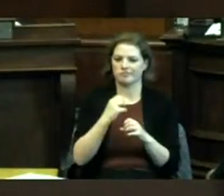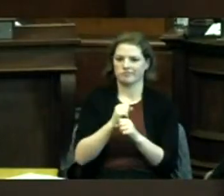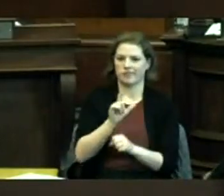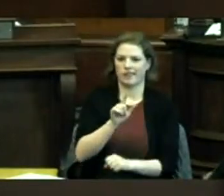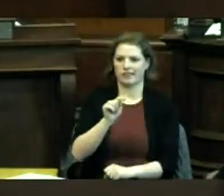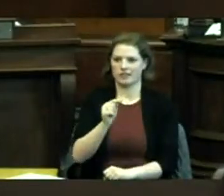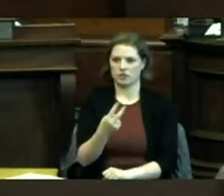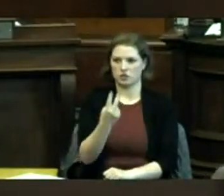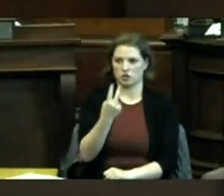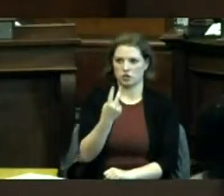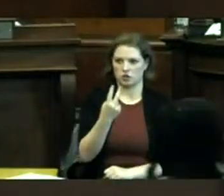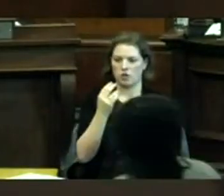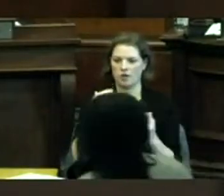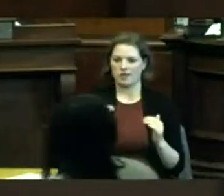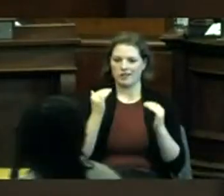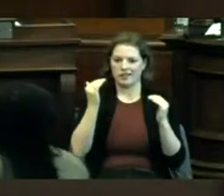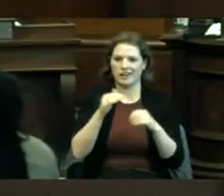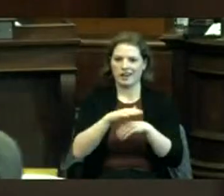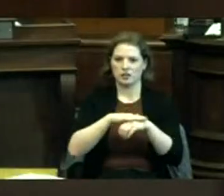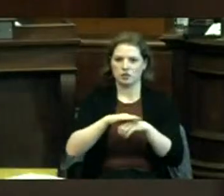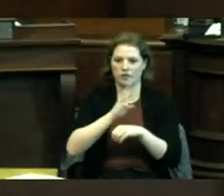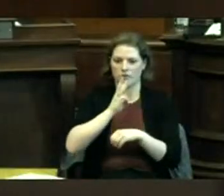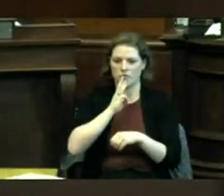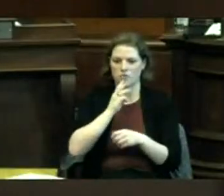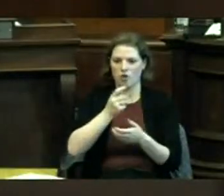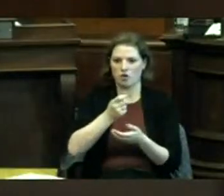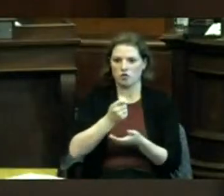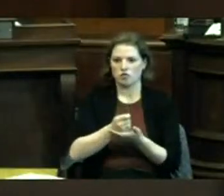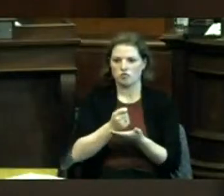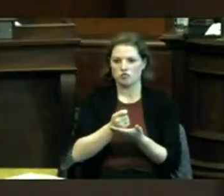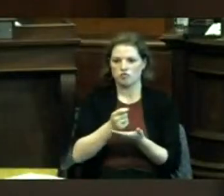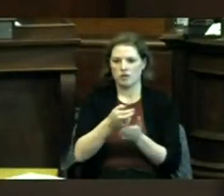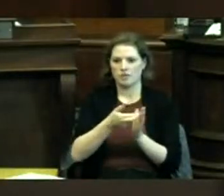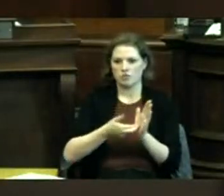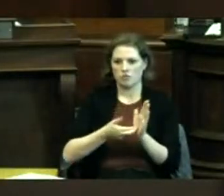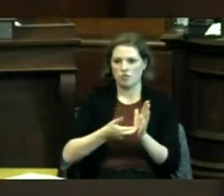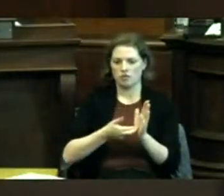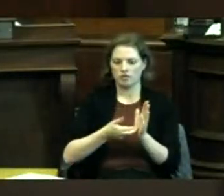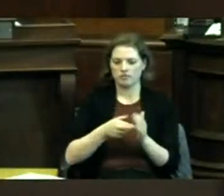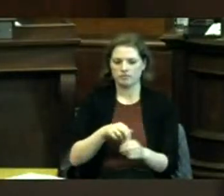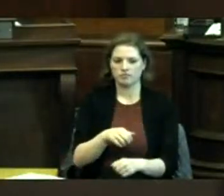on the long term. Two Lt2. And